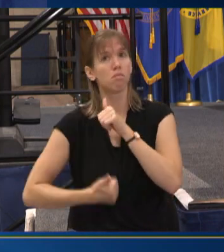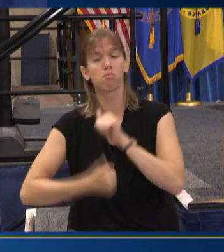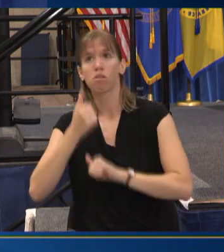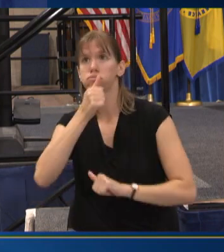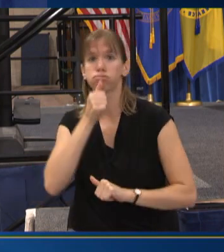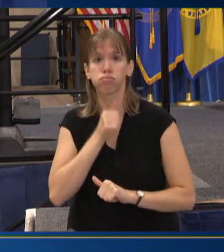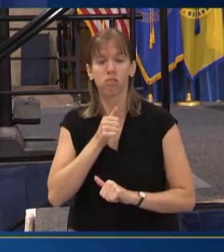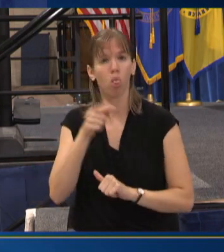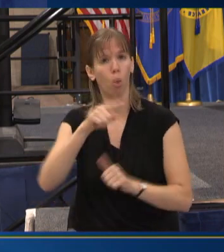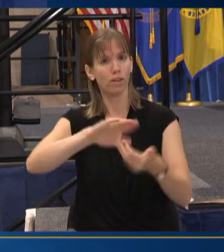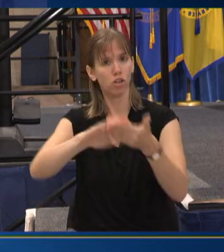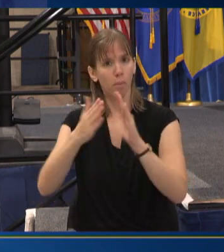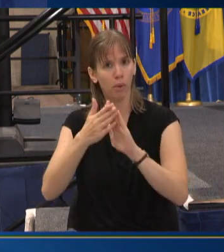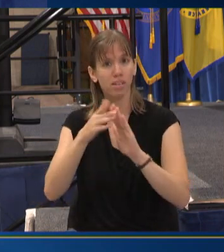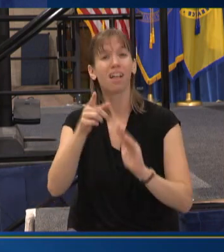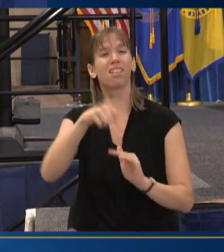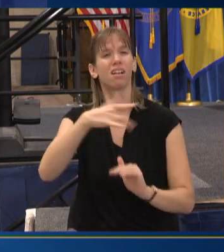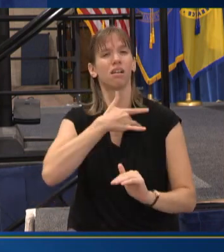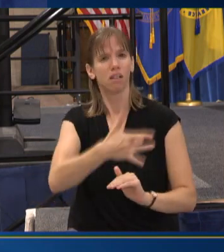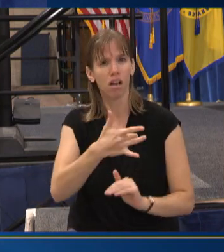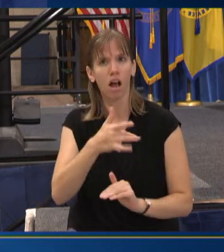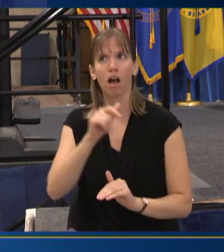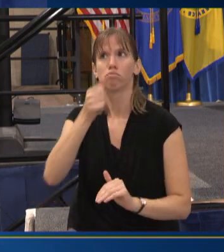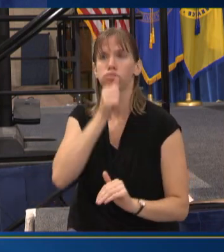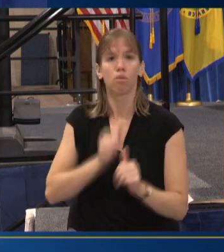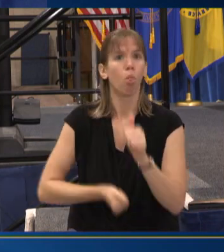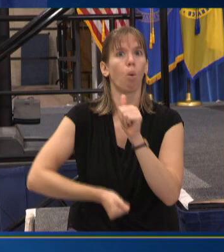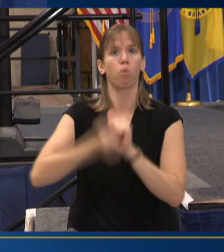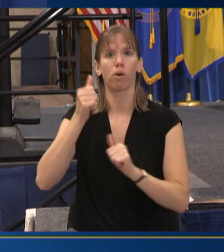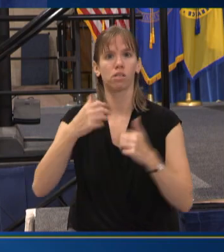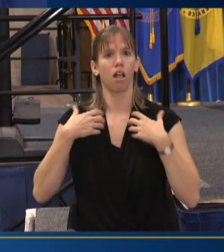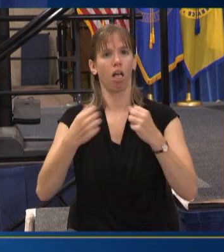that also bear the greatest burden of health disparities and that bore the brunt